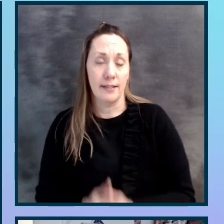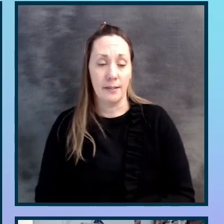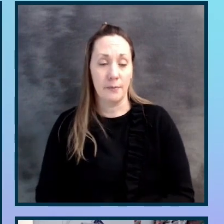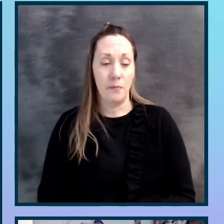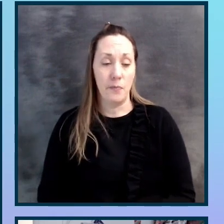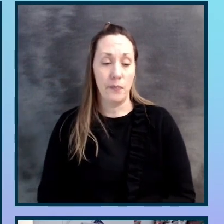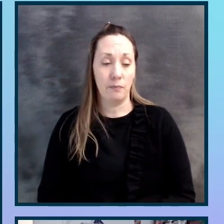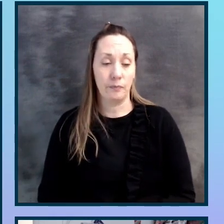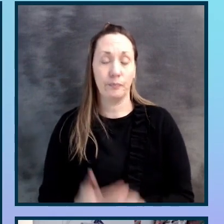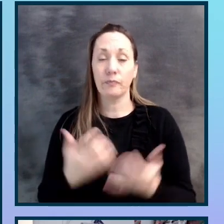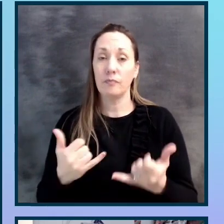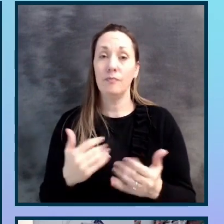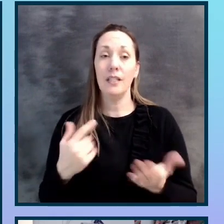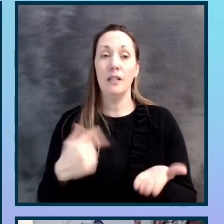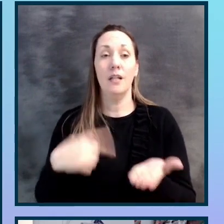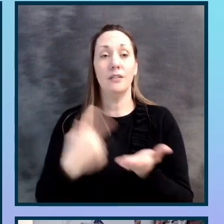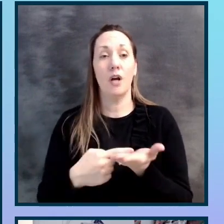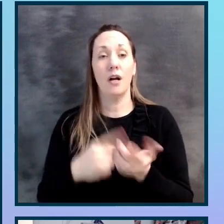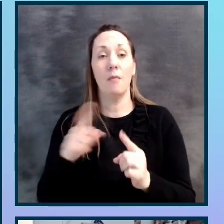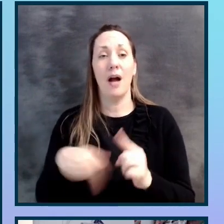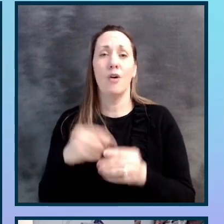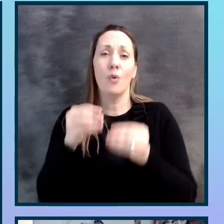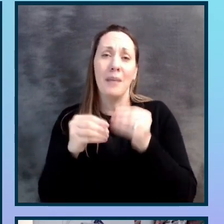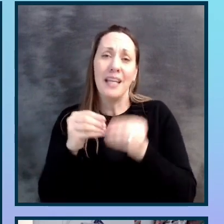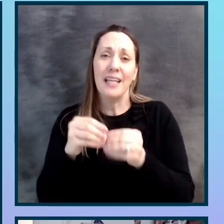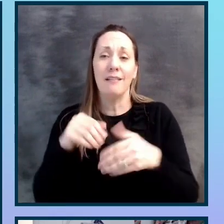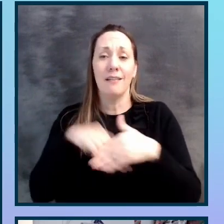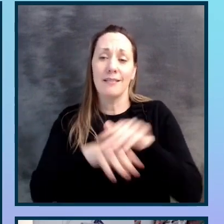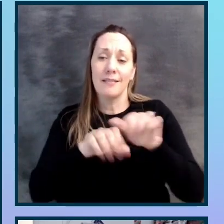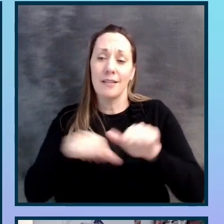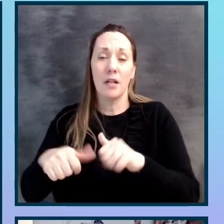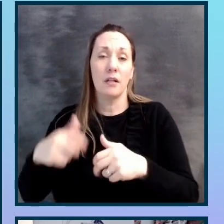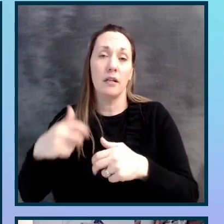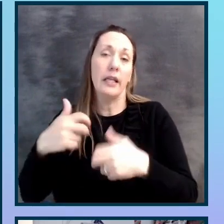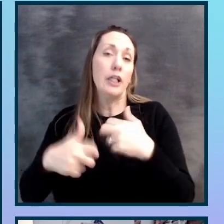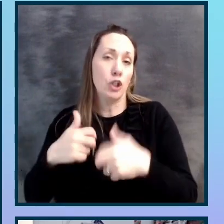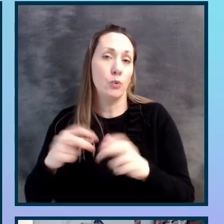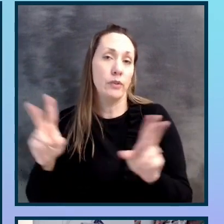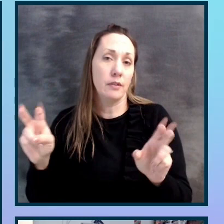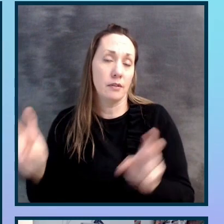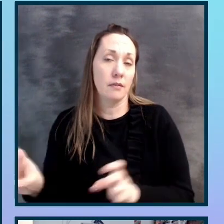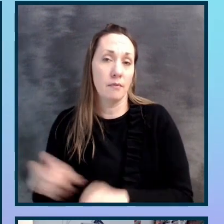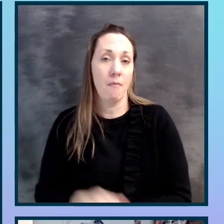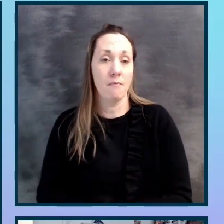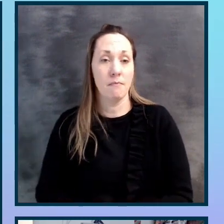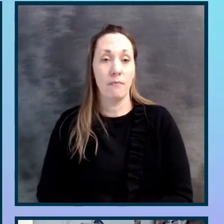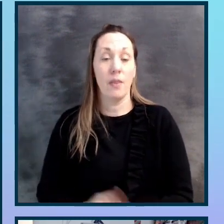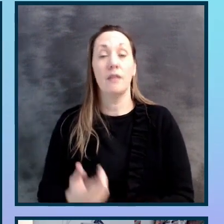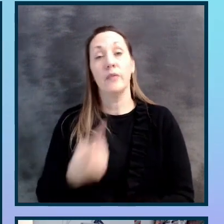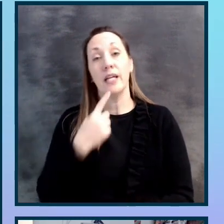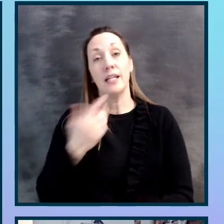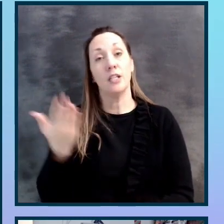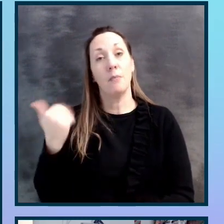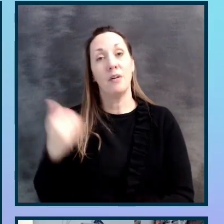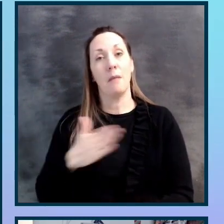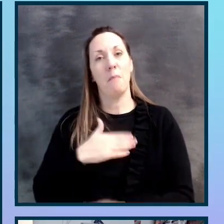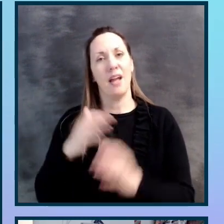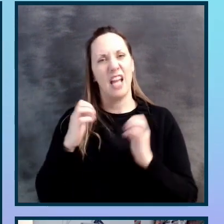So let's talk a little bit about remediating accessibility issues. As I said earlier, my education in digital accessibility